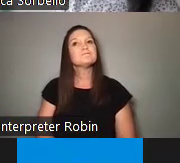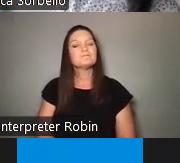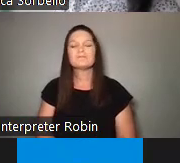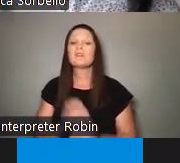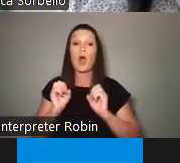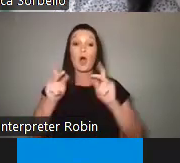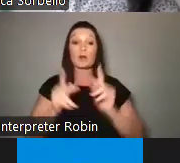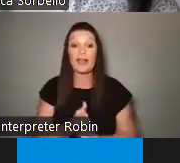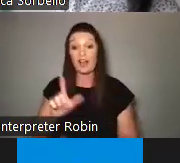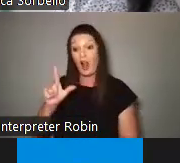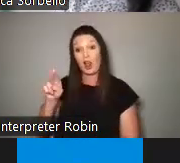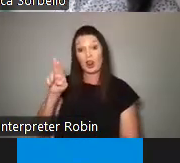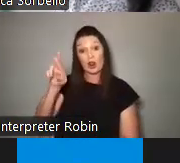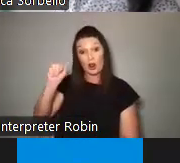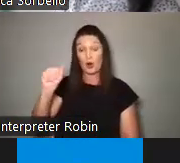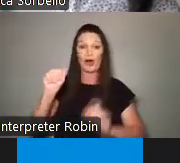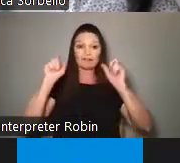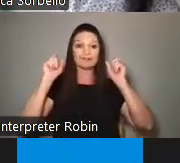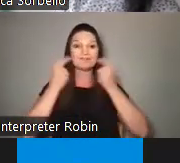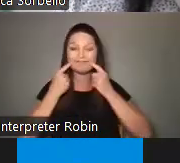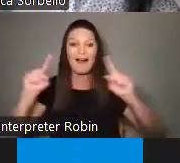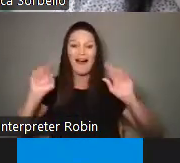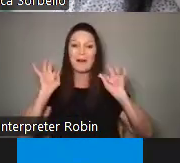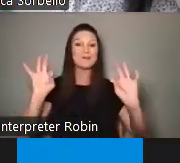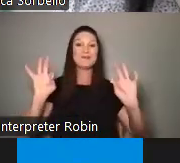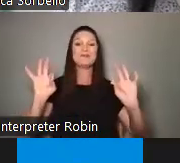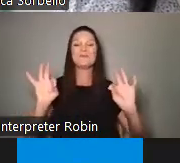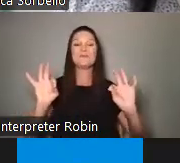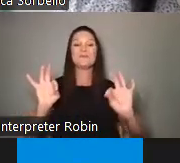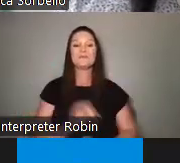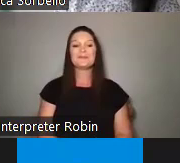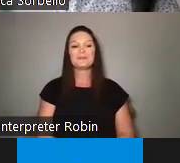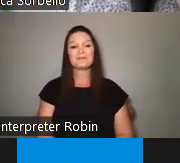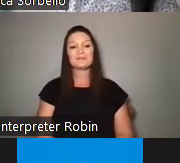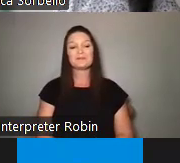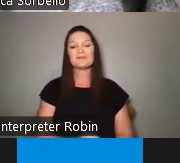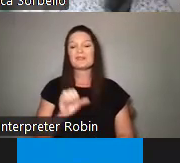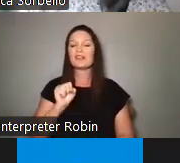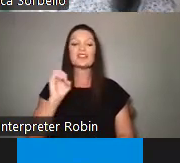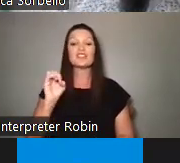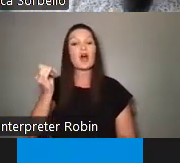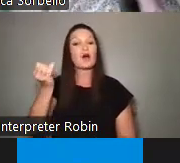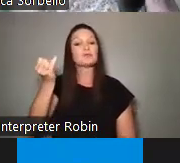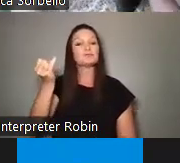raise your hand if you want to talk, just like in school and we will go from there. All right.